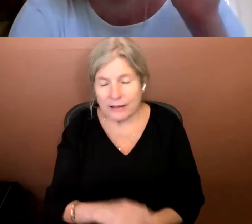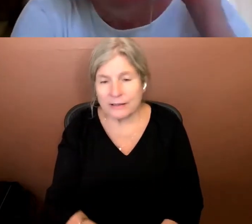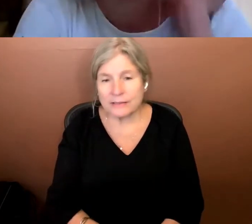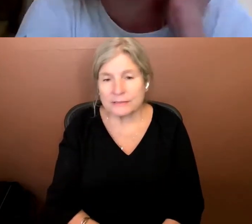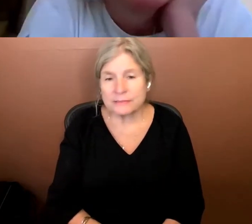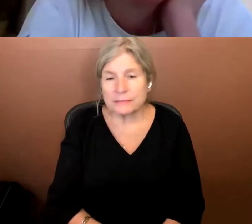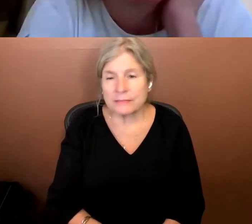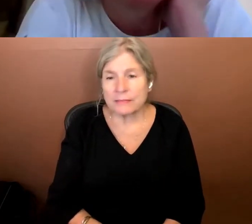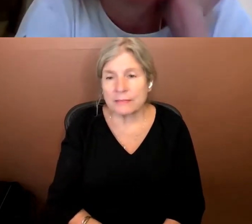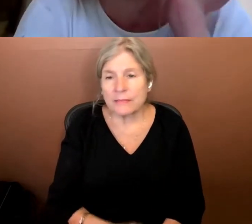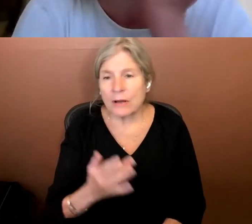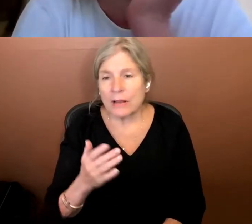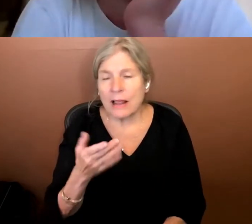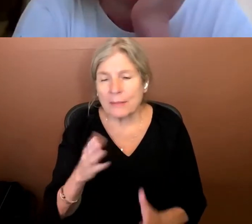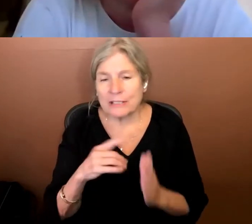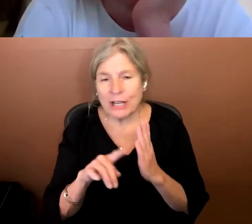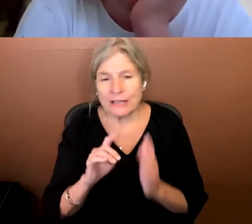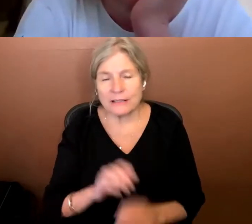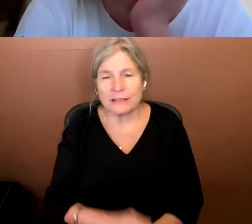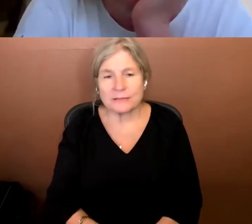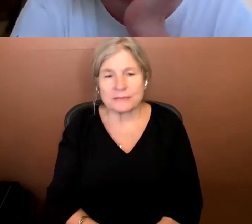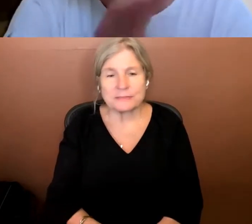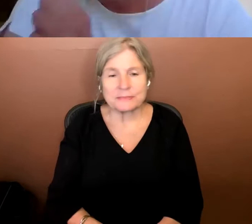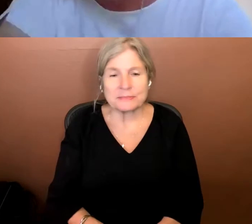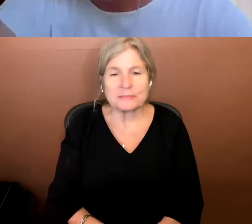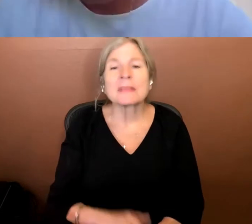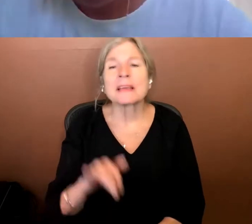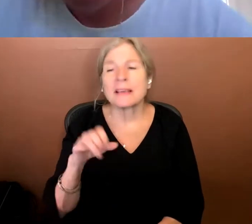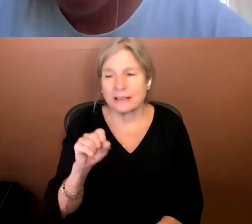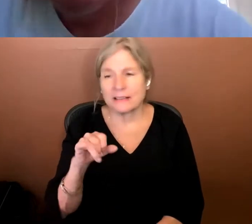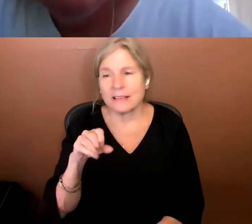Hold on, let me check. Emily Beitiks: Yes, you are . Frank Welte: All right.